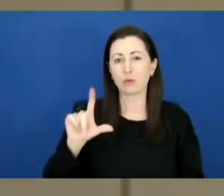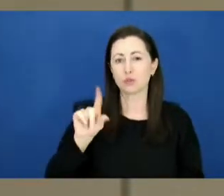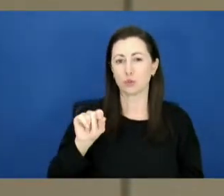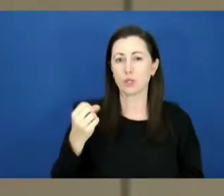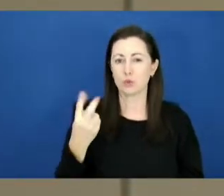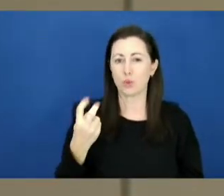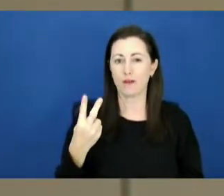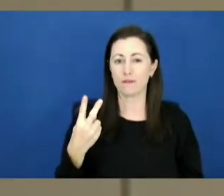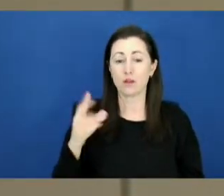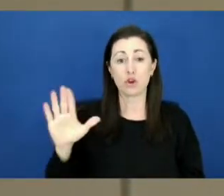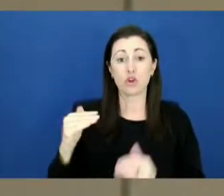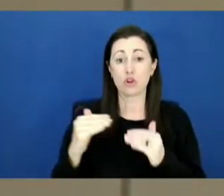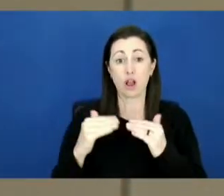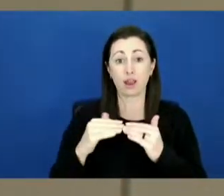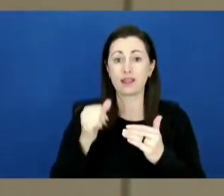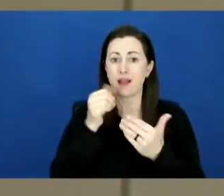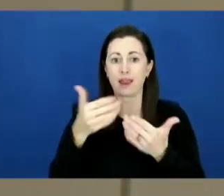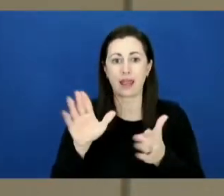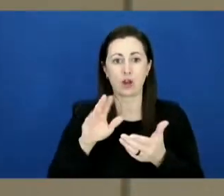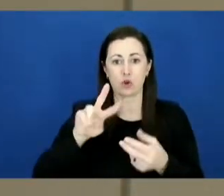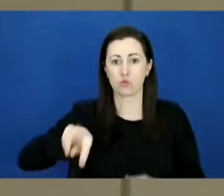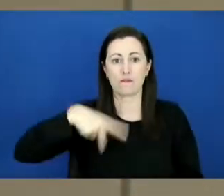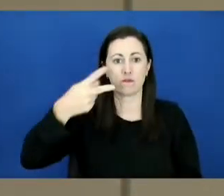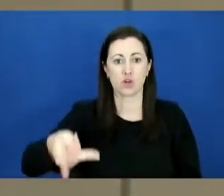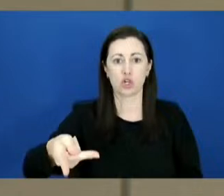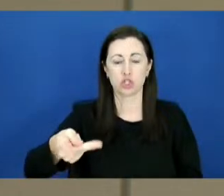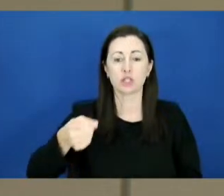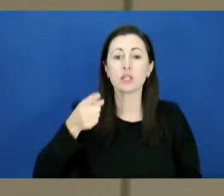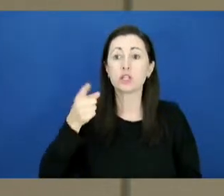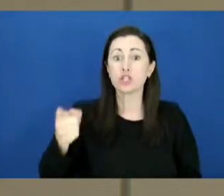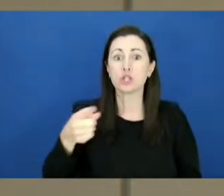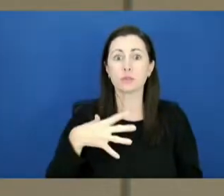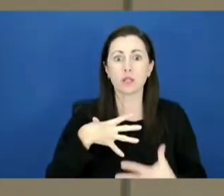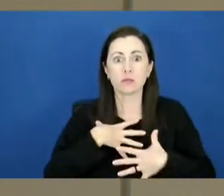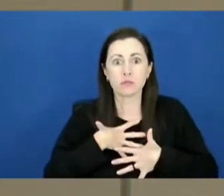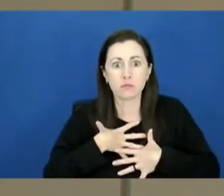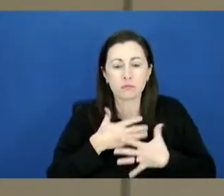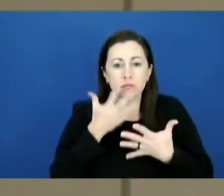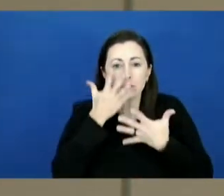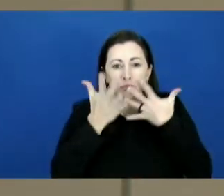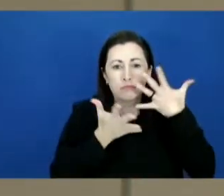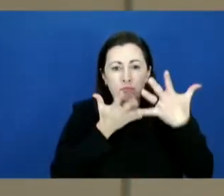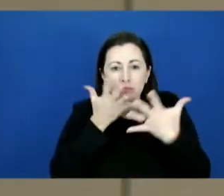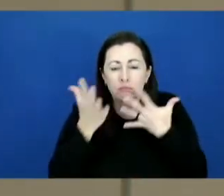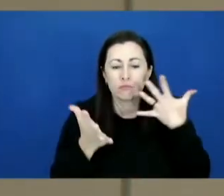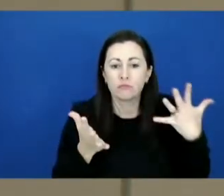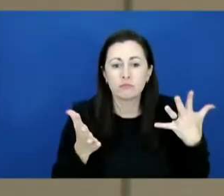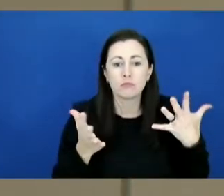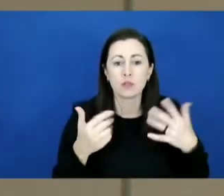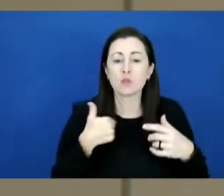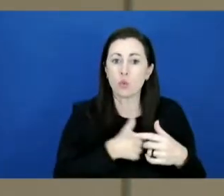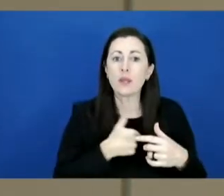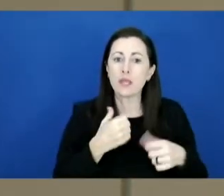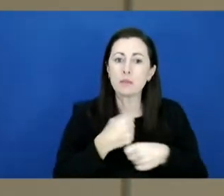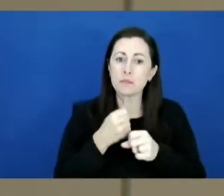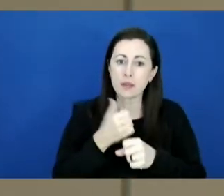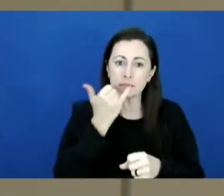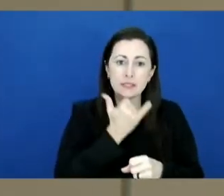AND HER COLLEAGUES WOULDN'T -- IT WAS 2012.